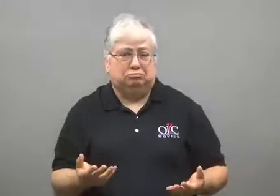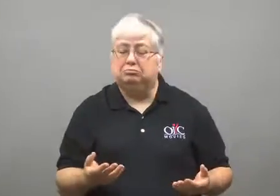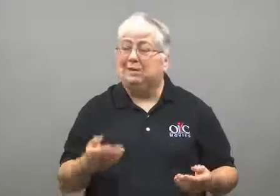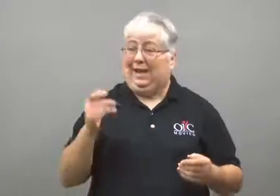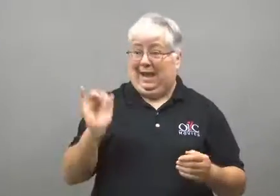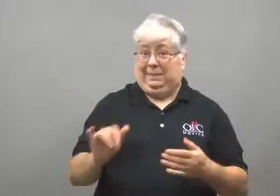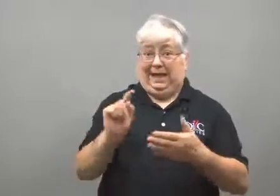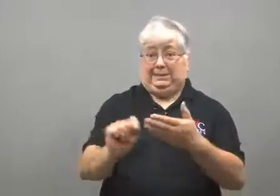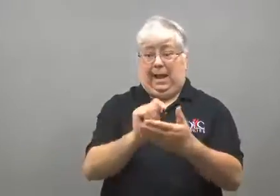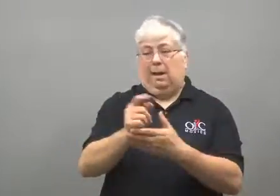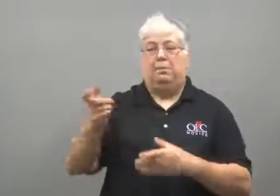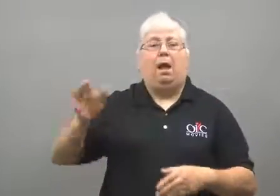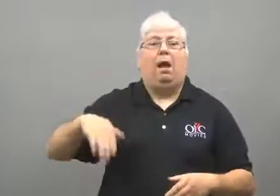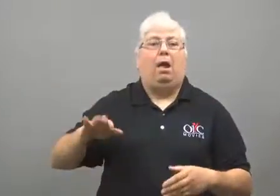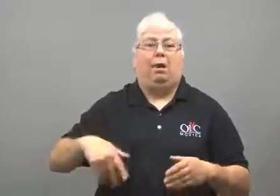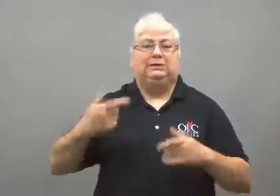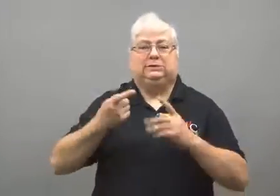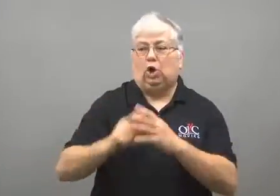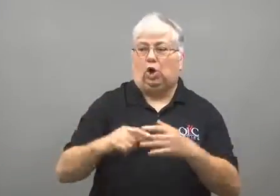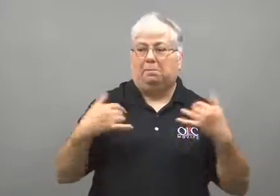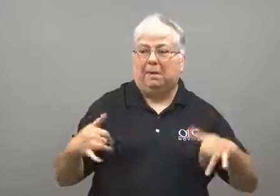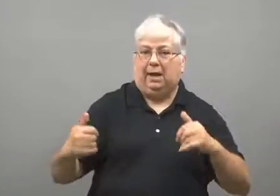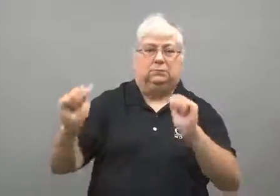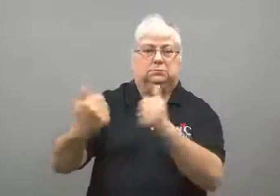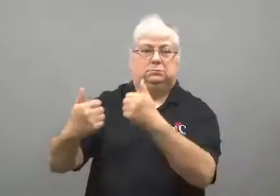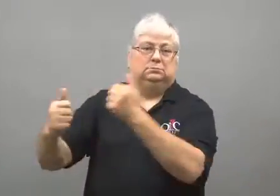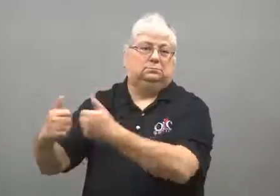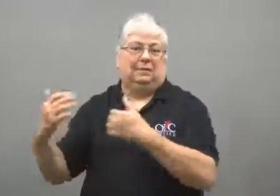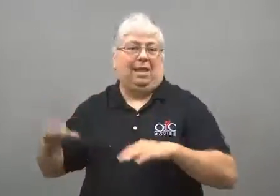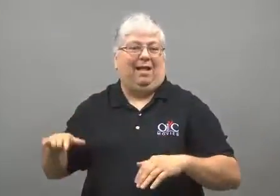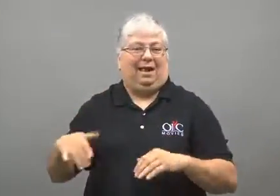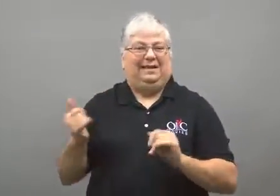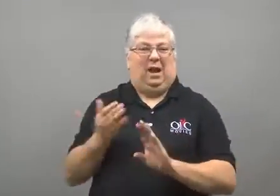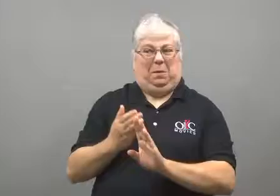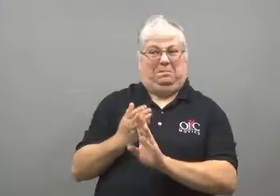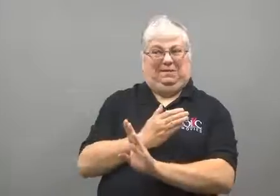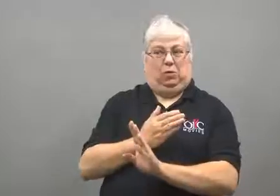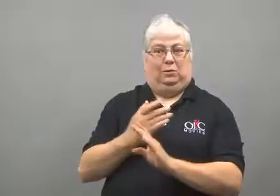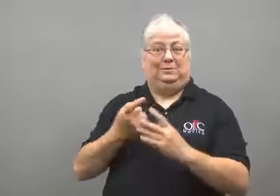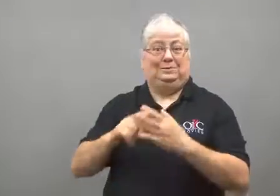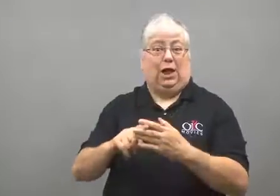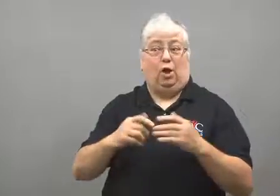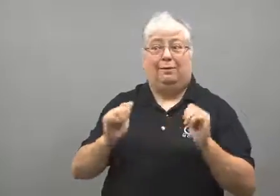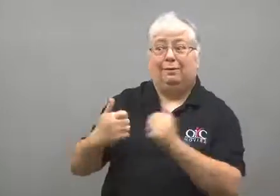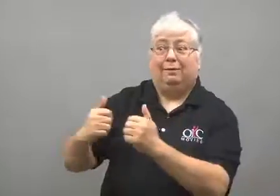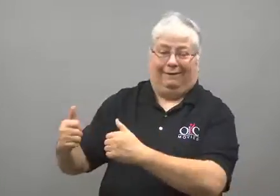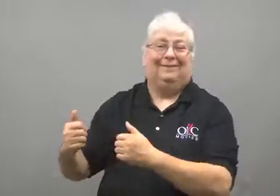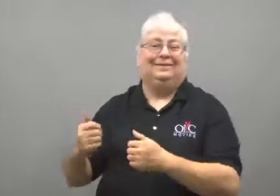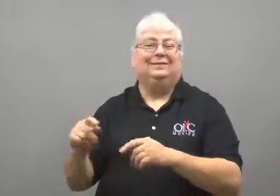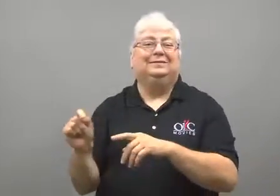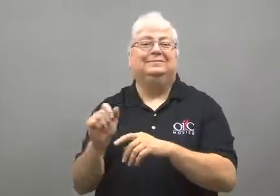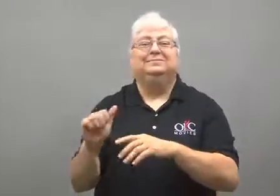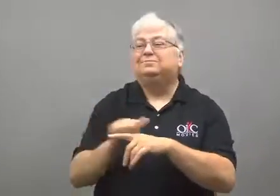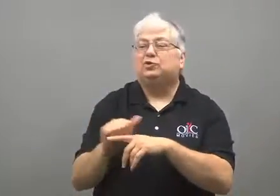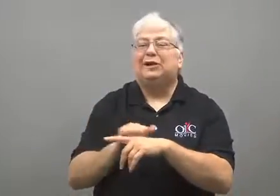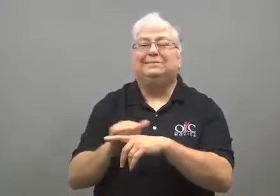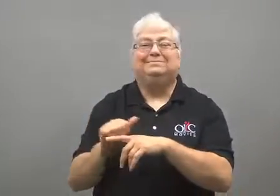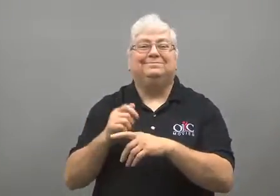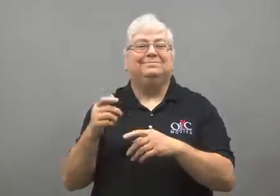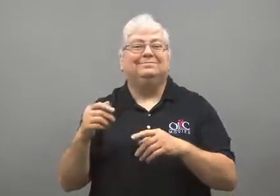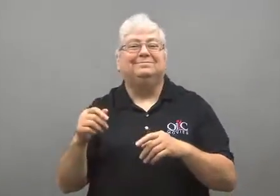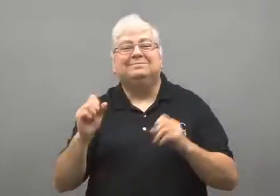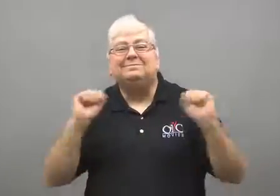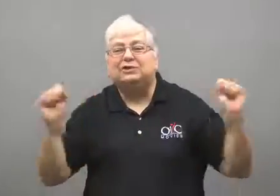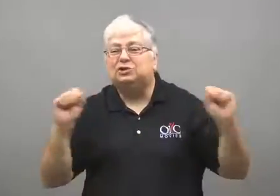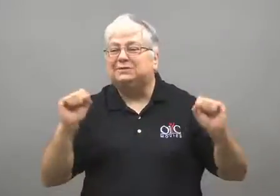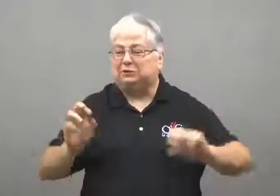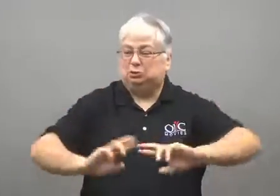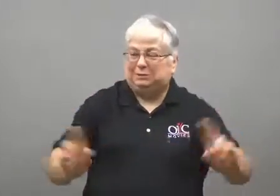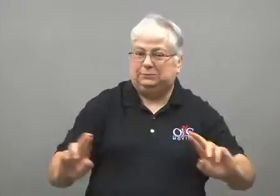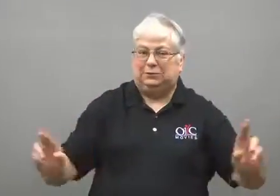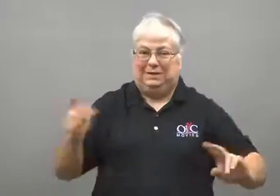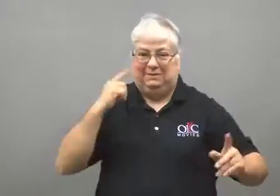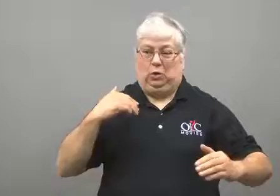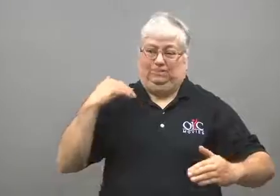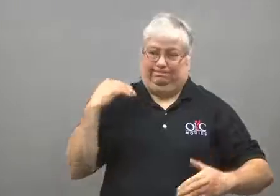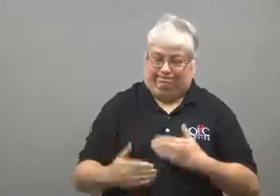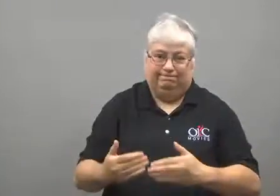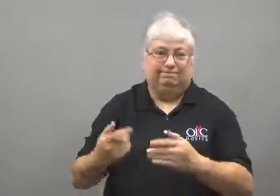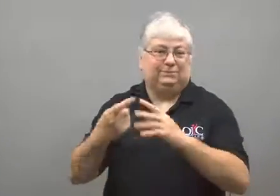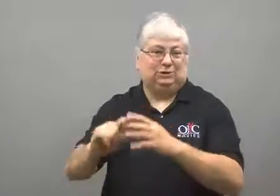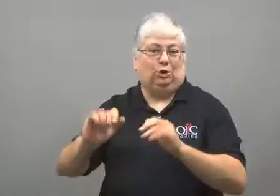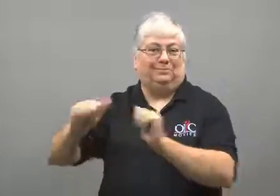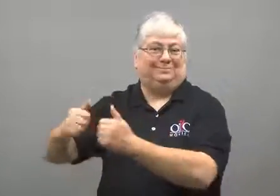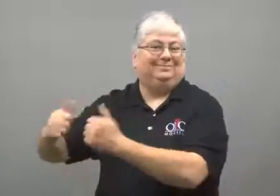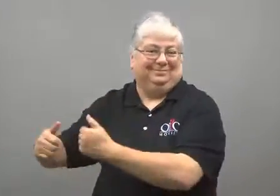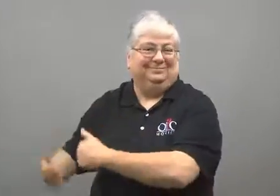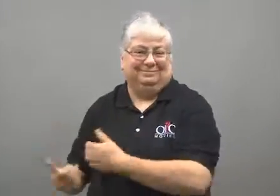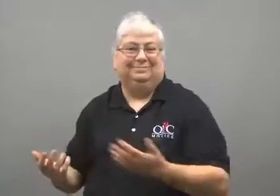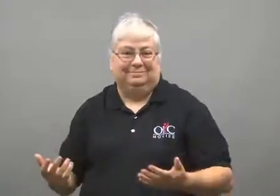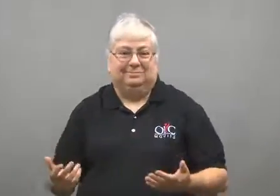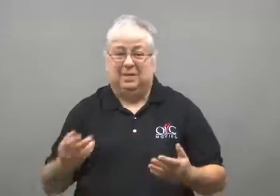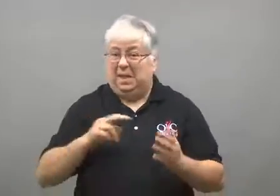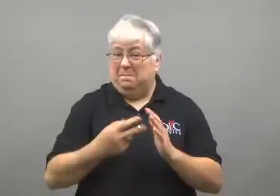At the time, they were in pre-season training.